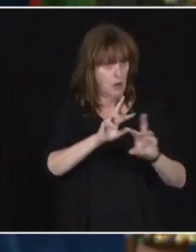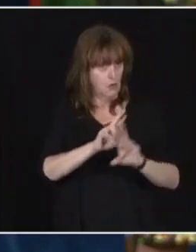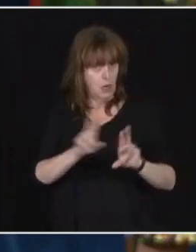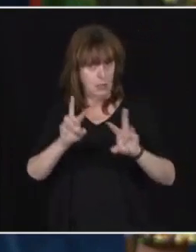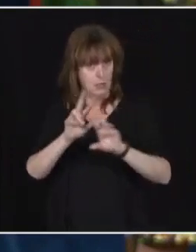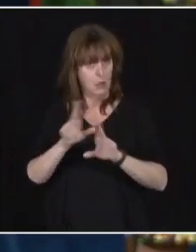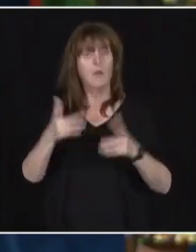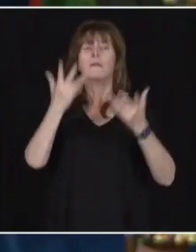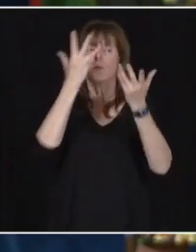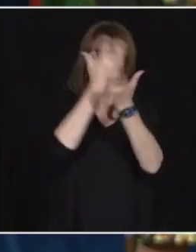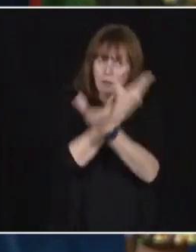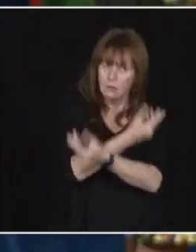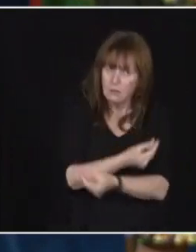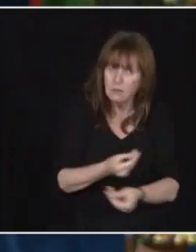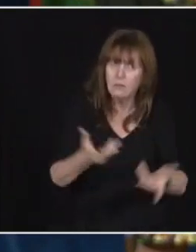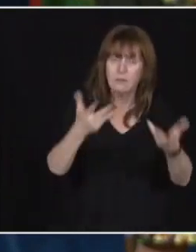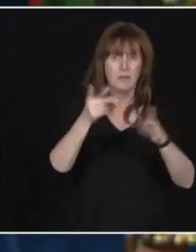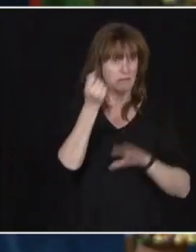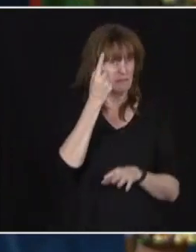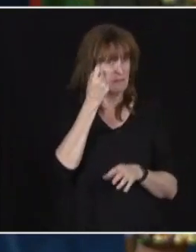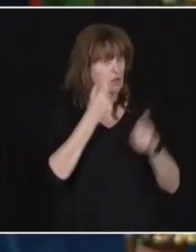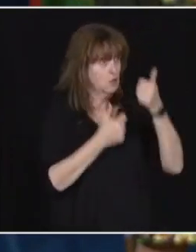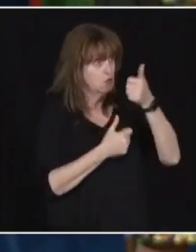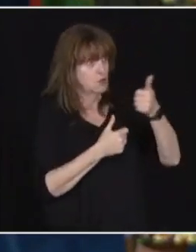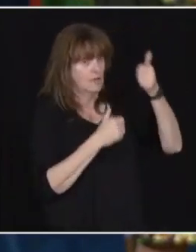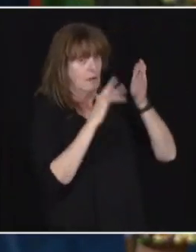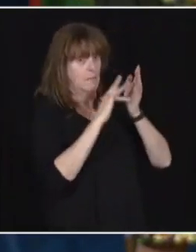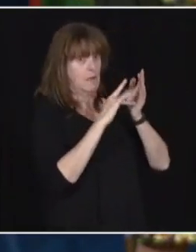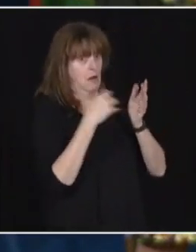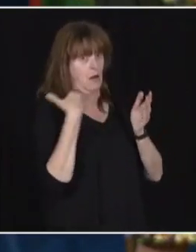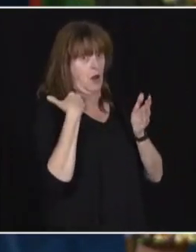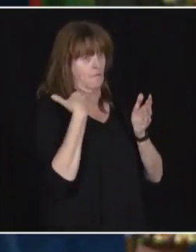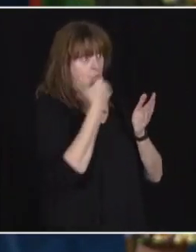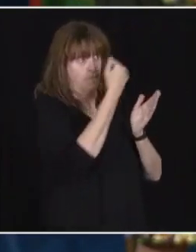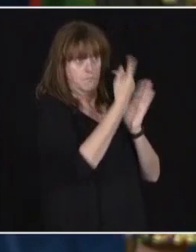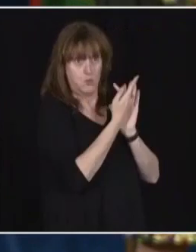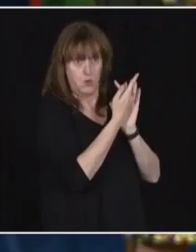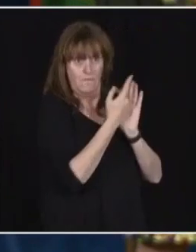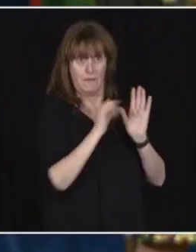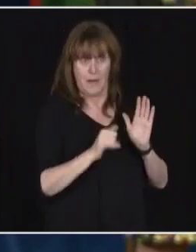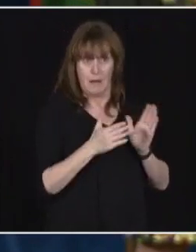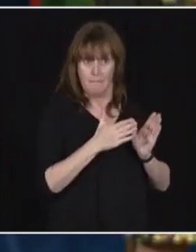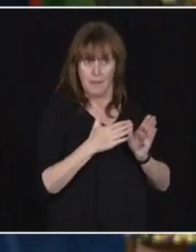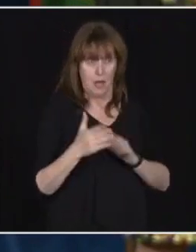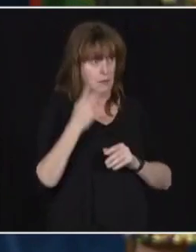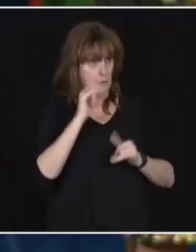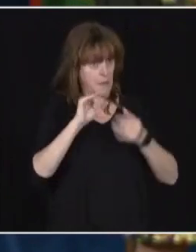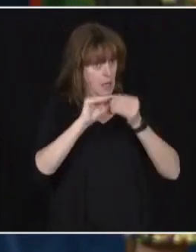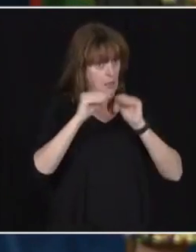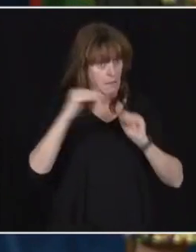clear, we want to provide that certainty and get that out to you once we have the plan endorsed by the chief